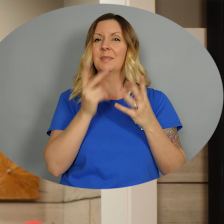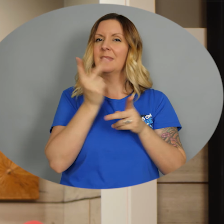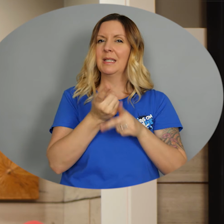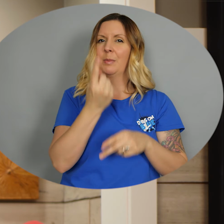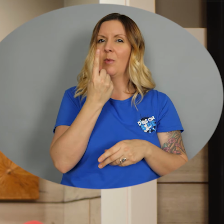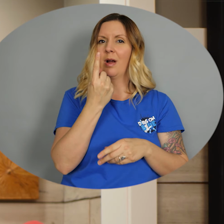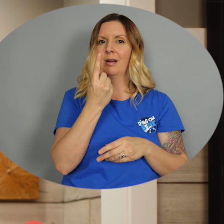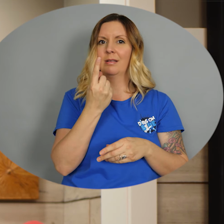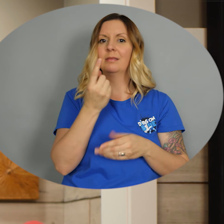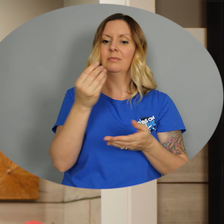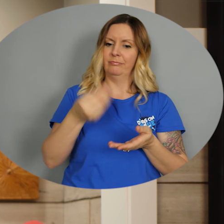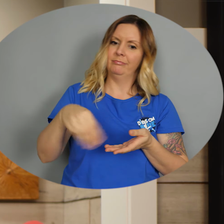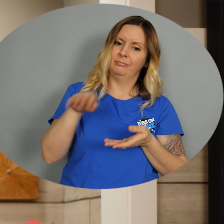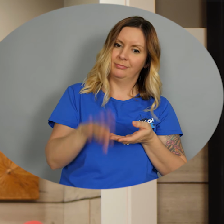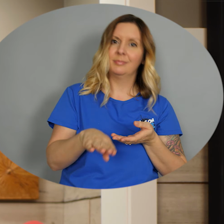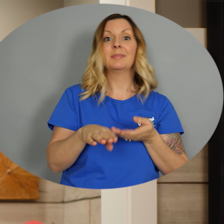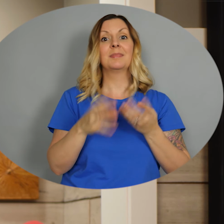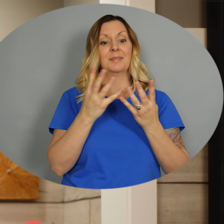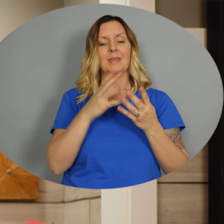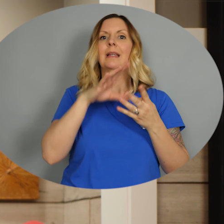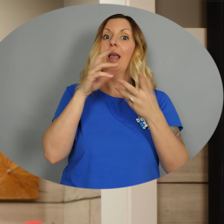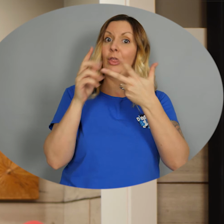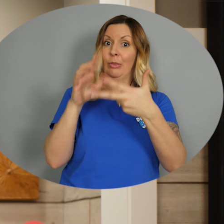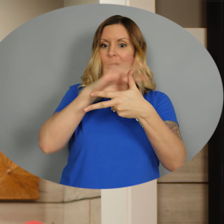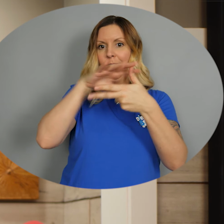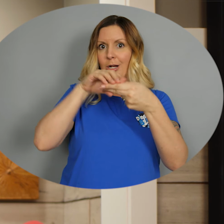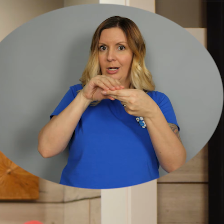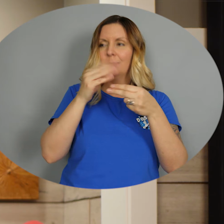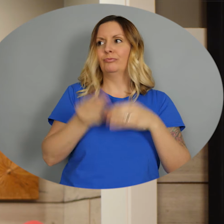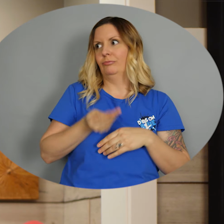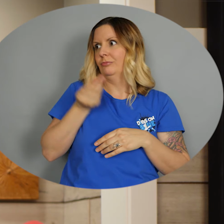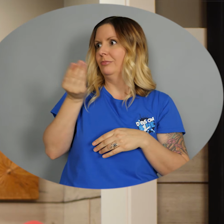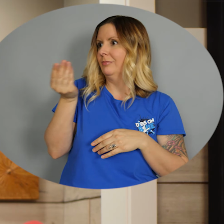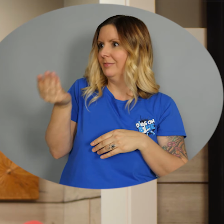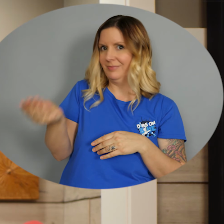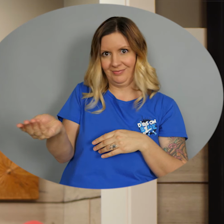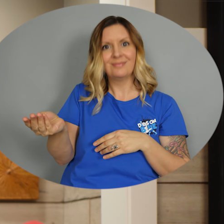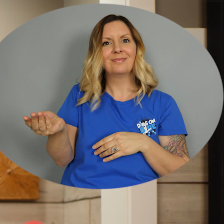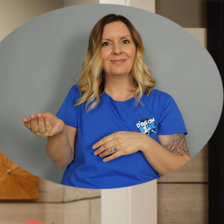4 cards passed to them on their right. And then from those, everyone now picks another